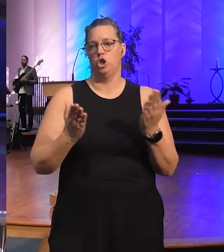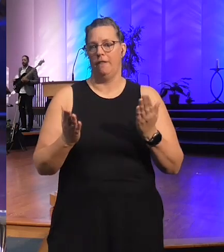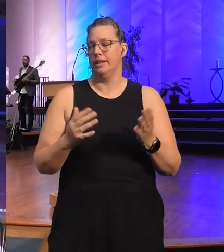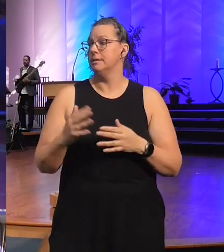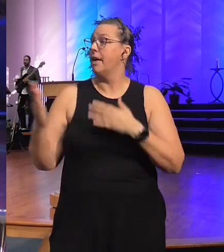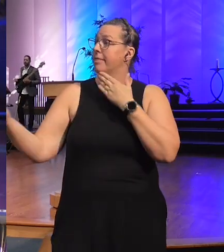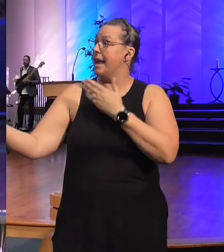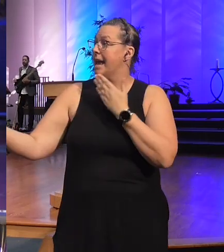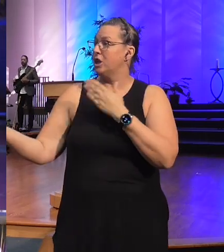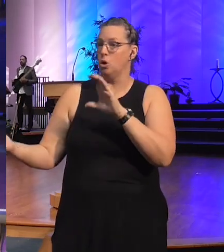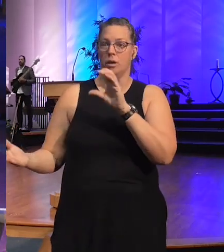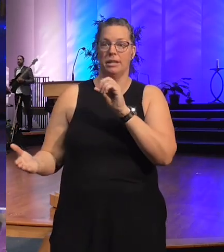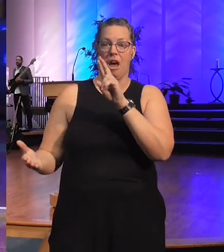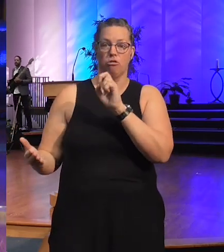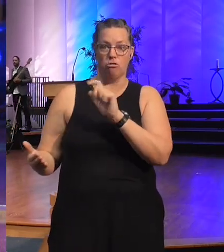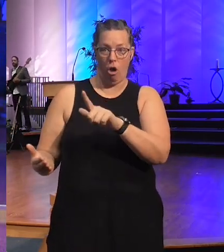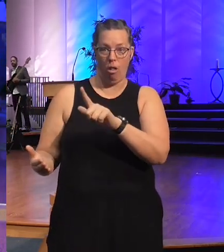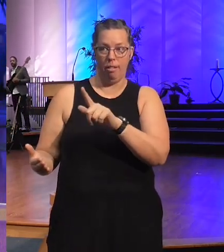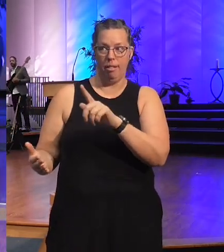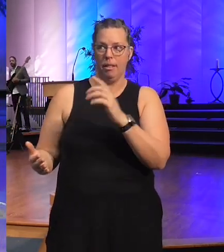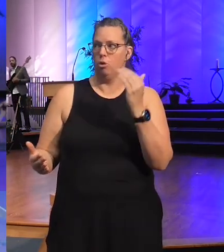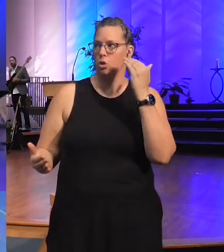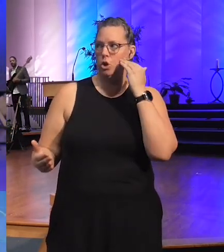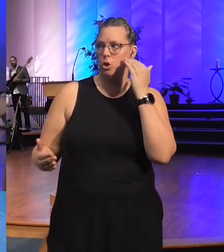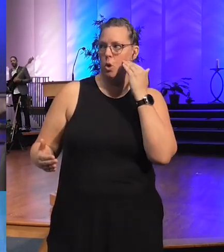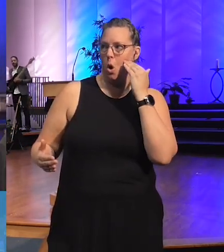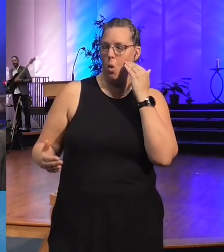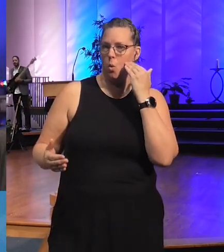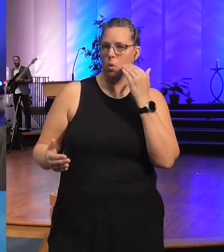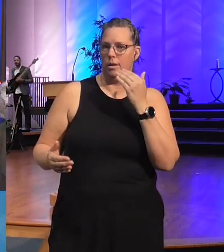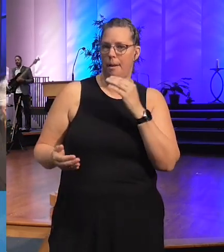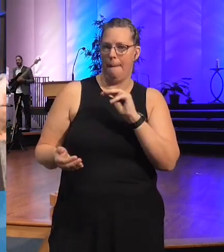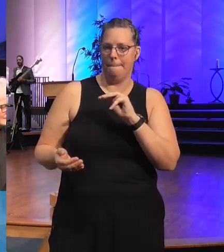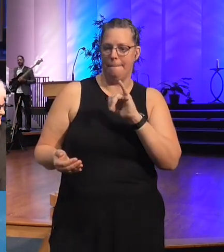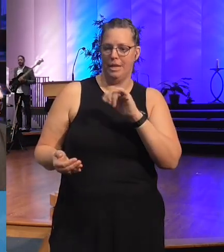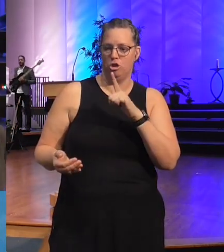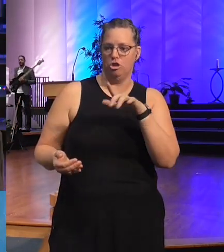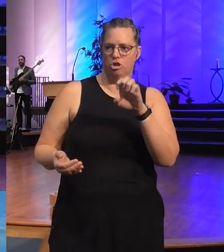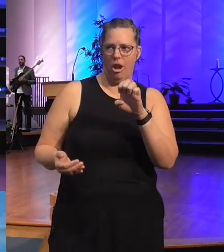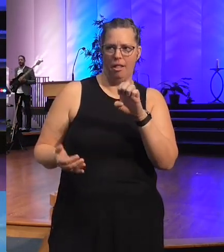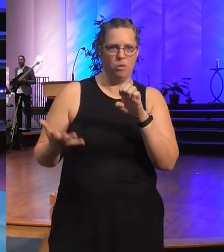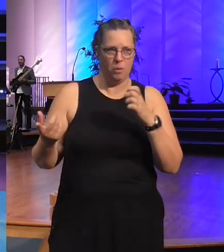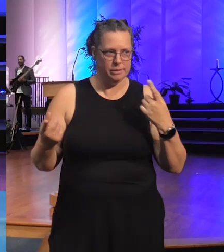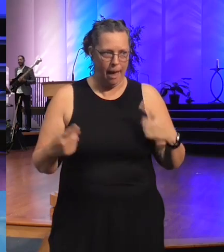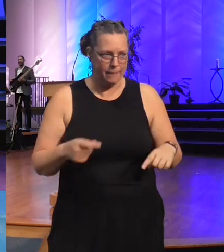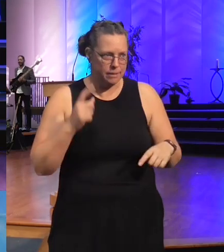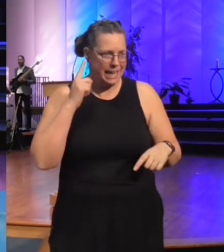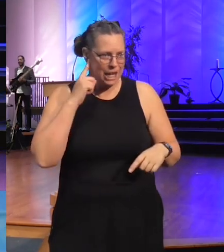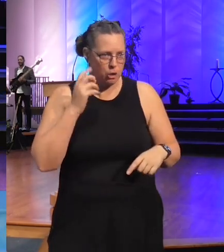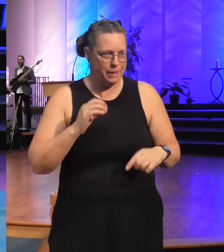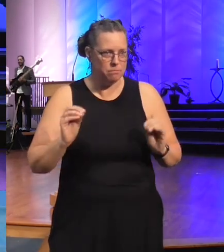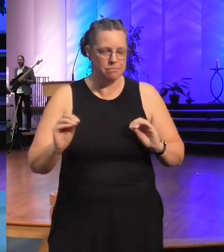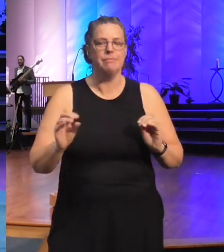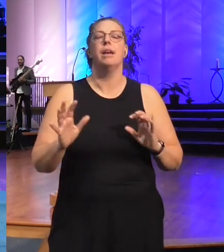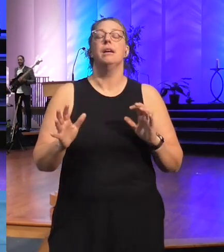Carol um you know Dr Michelle what's going on here Dr Michelle leads our school of spiritual